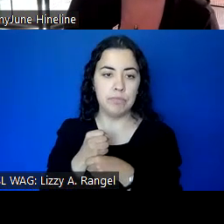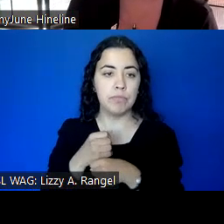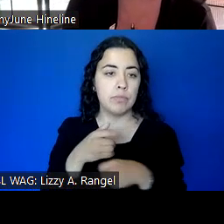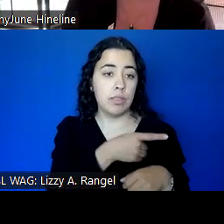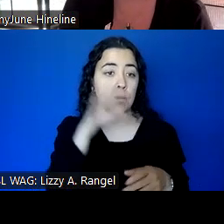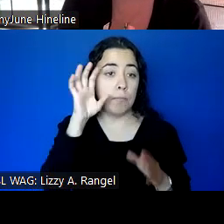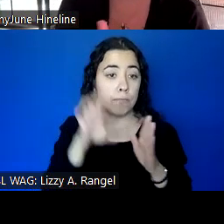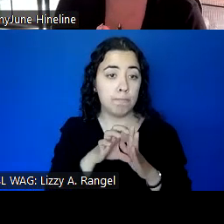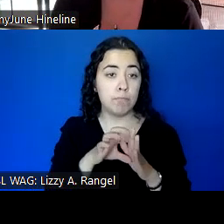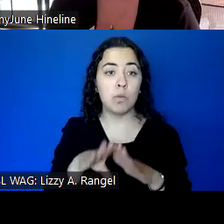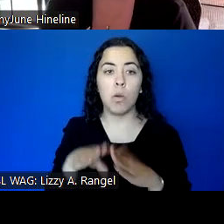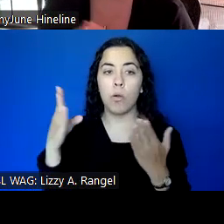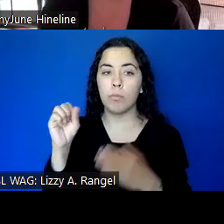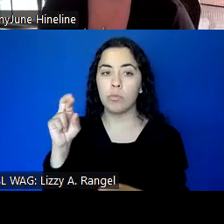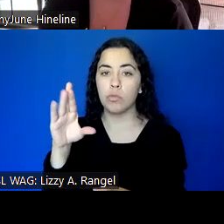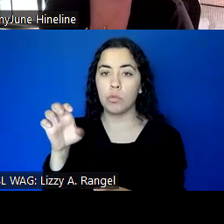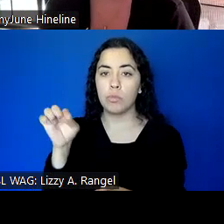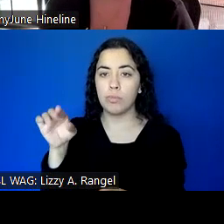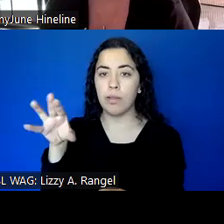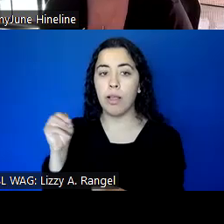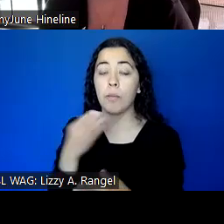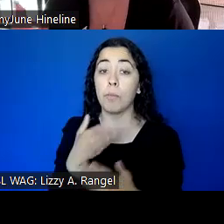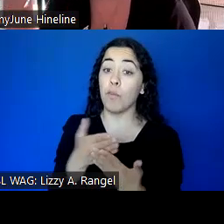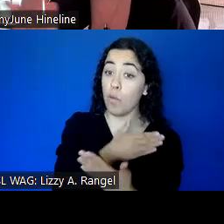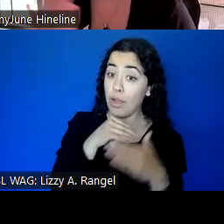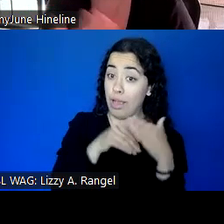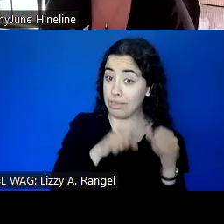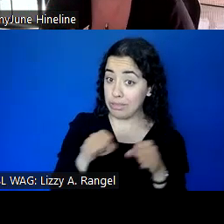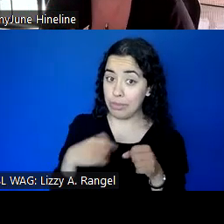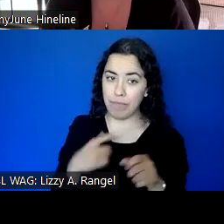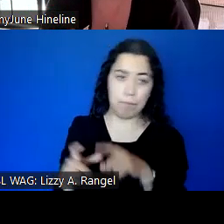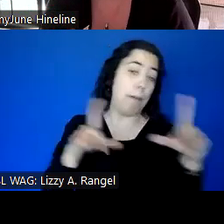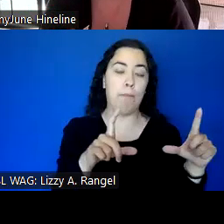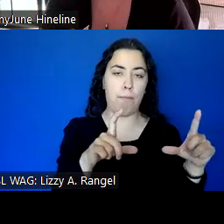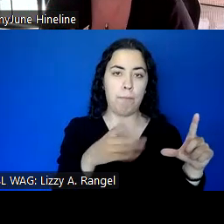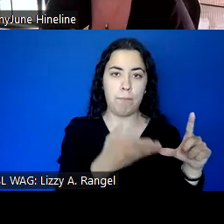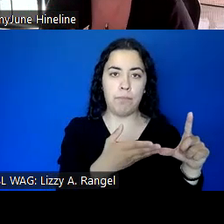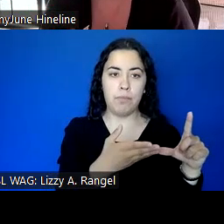want to disable those scroll bars. But at the same time, we don't want scroll bars on both vertical